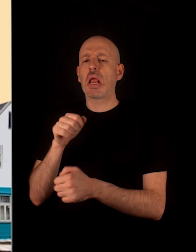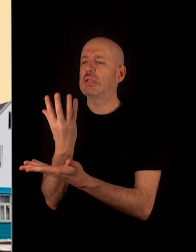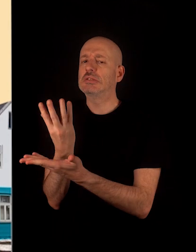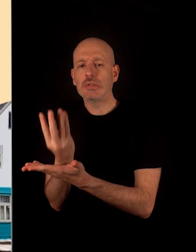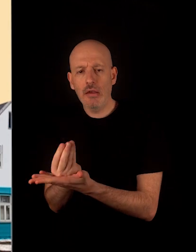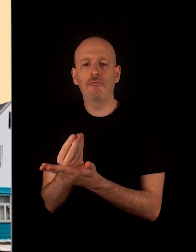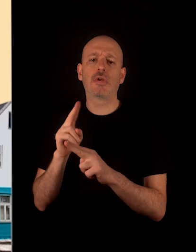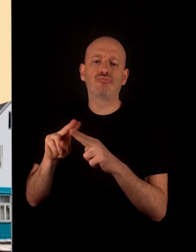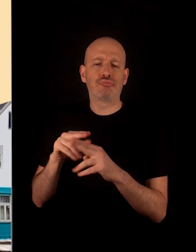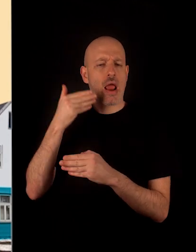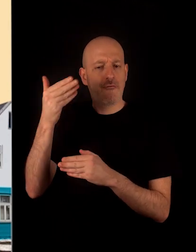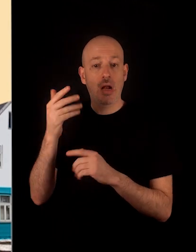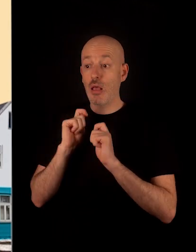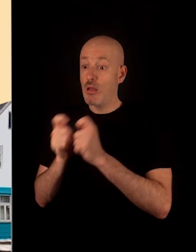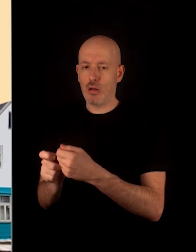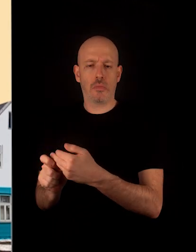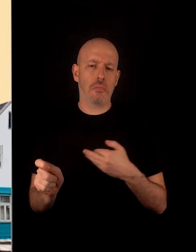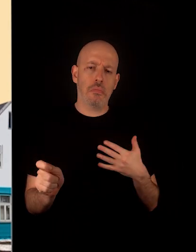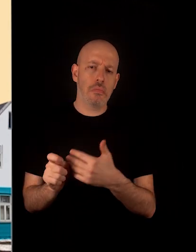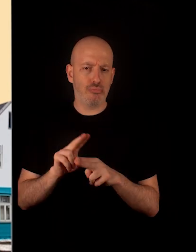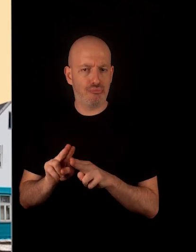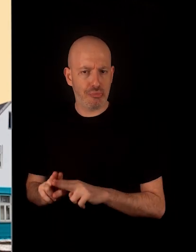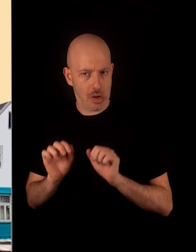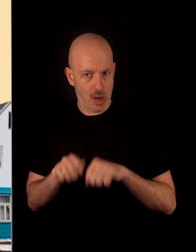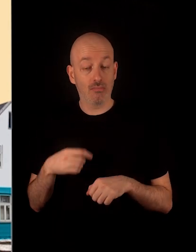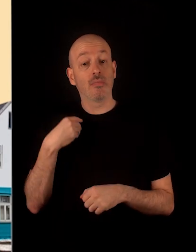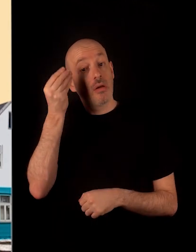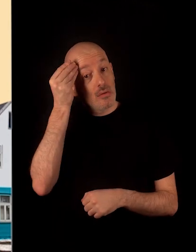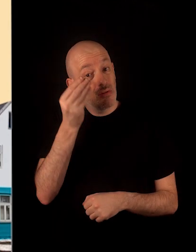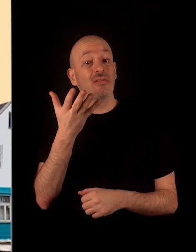Go to the online Goethe-Application Portal (GAP).